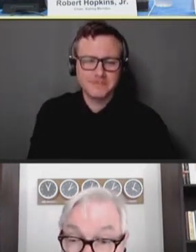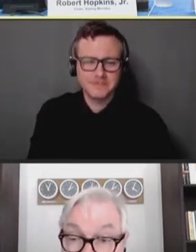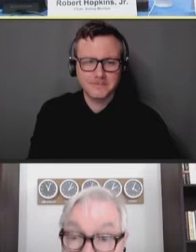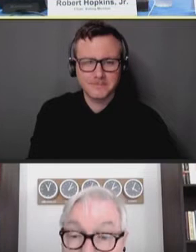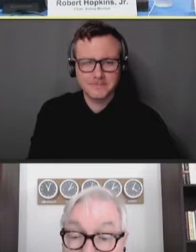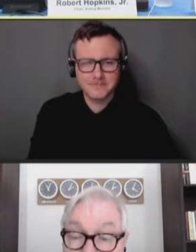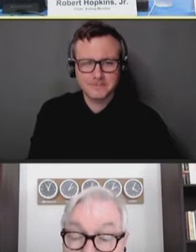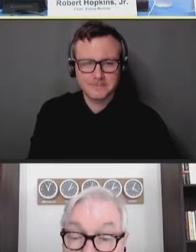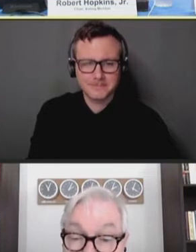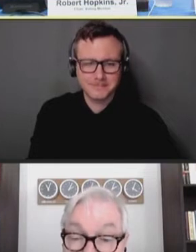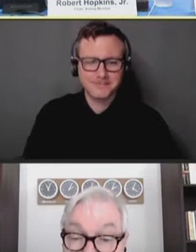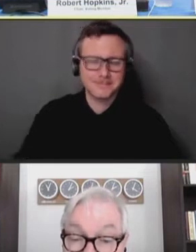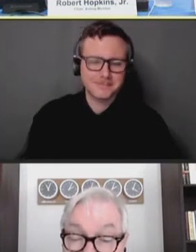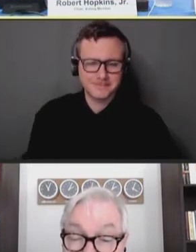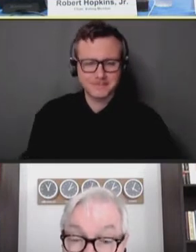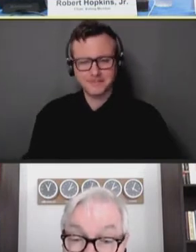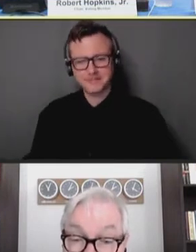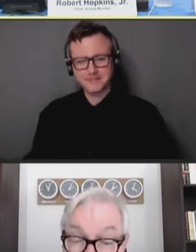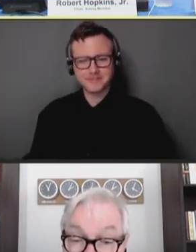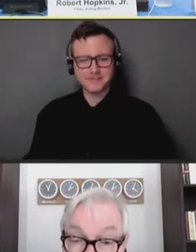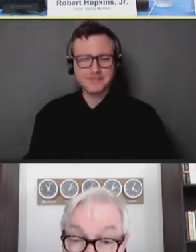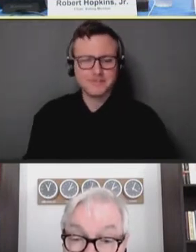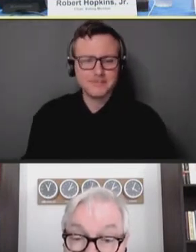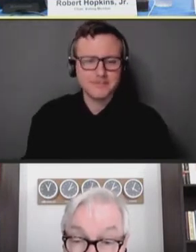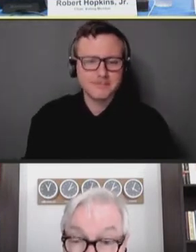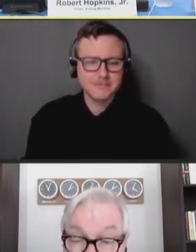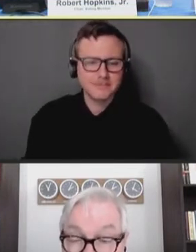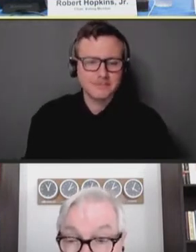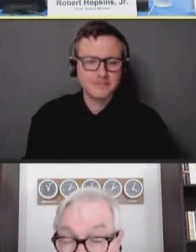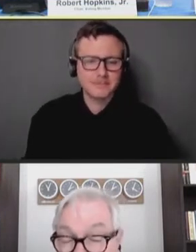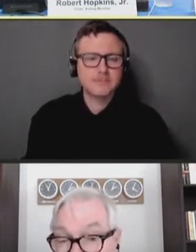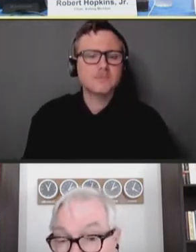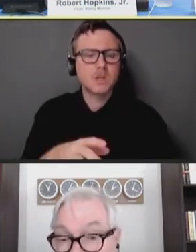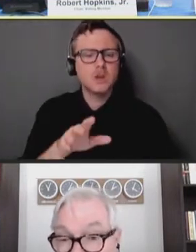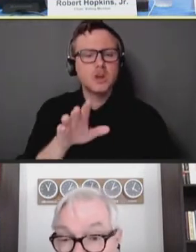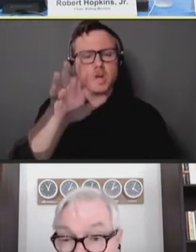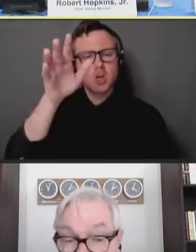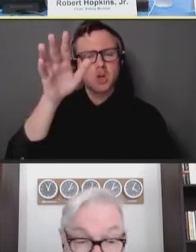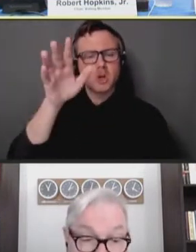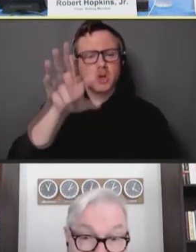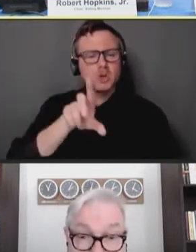Dr. Osterholm, I think you're on mute still.